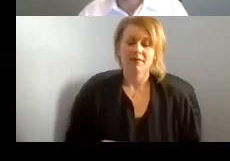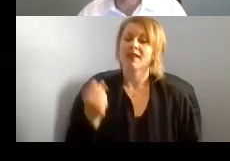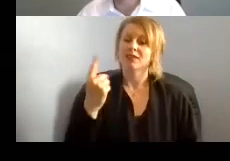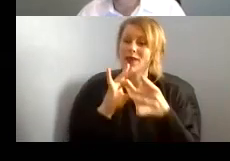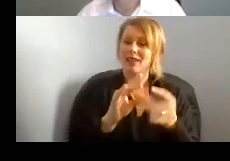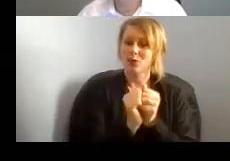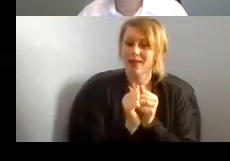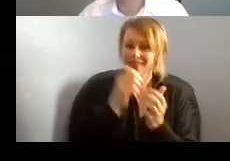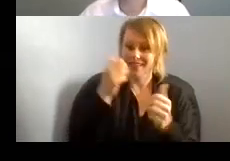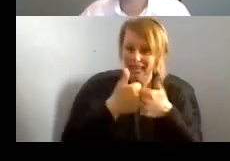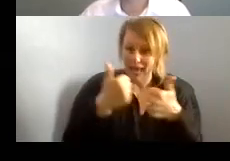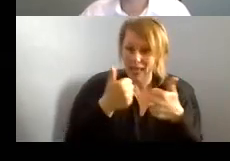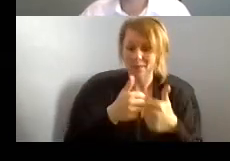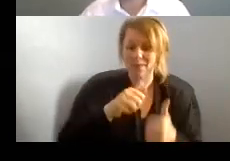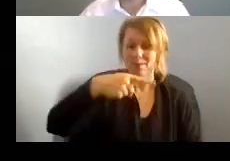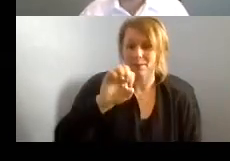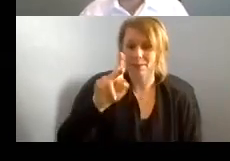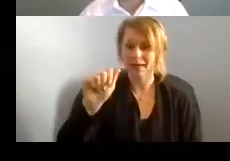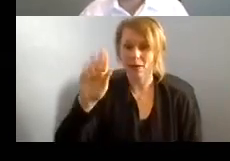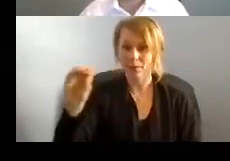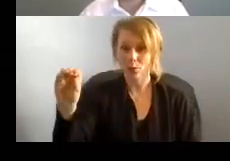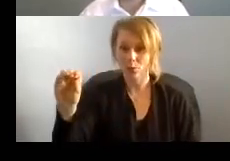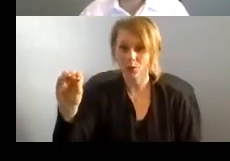There are many games that children paly where death is a theme.